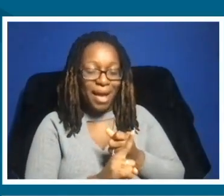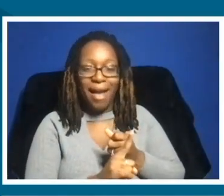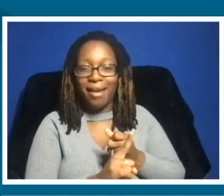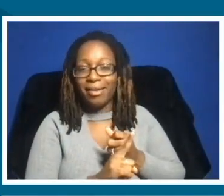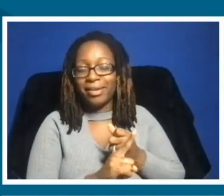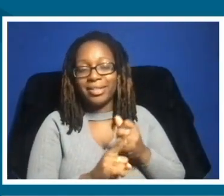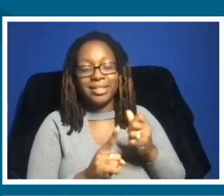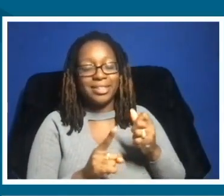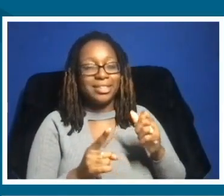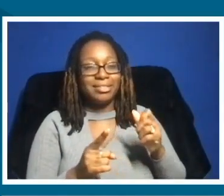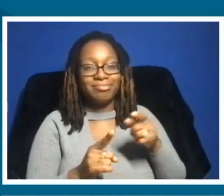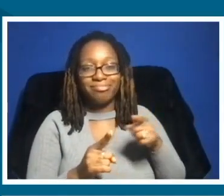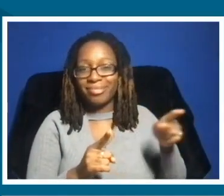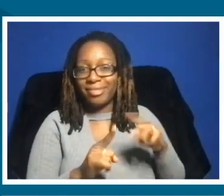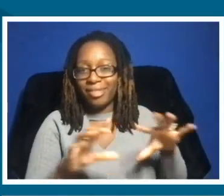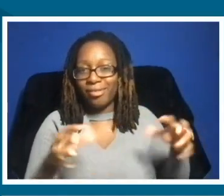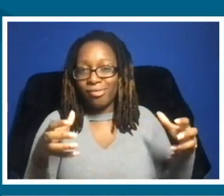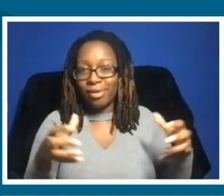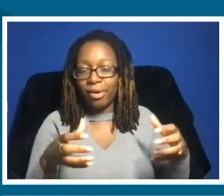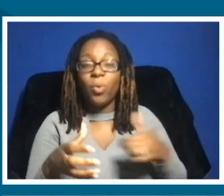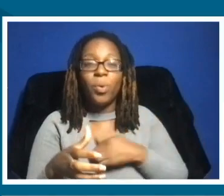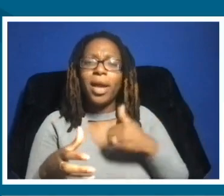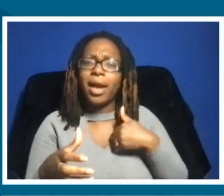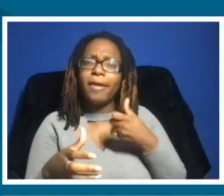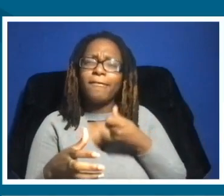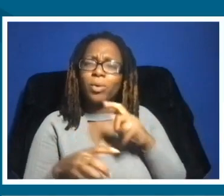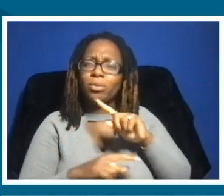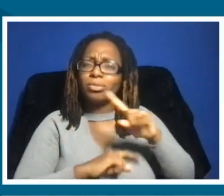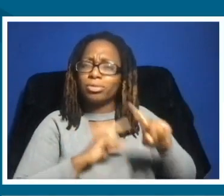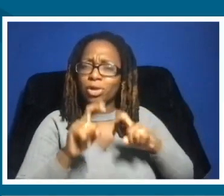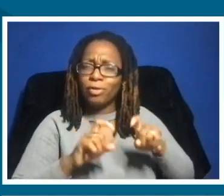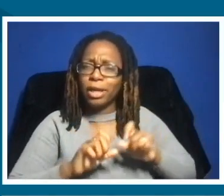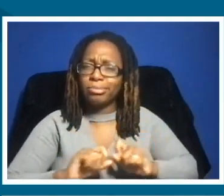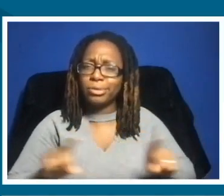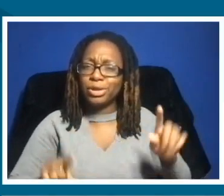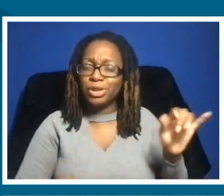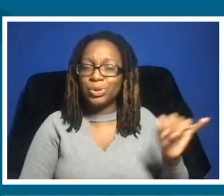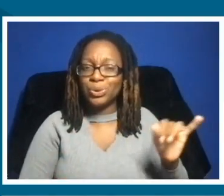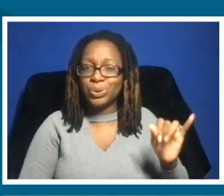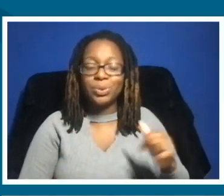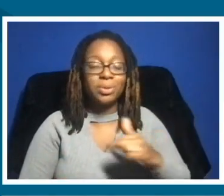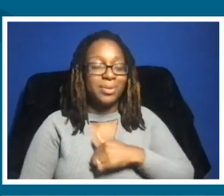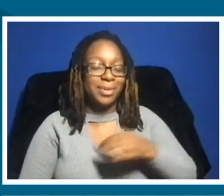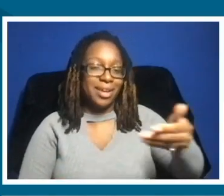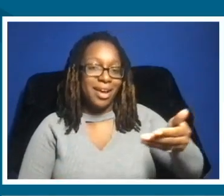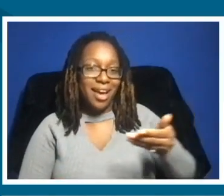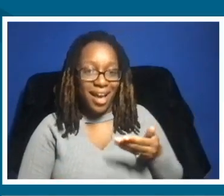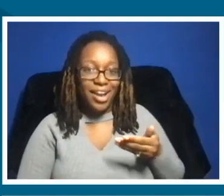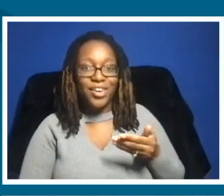series of surveys so we we actually hired